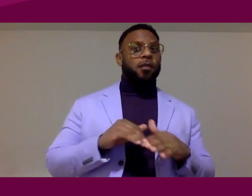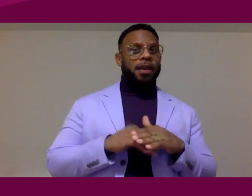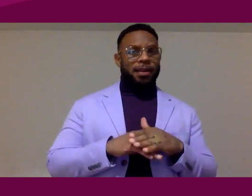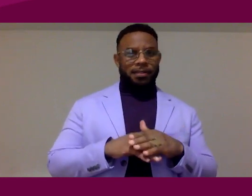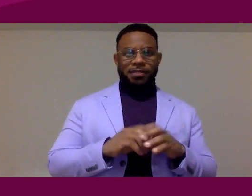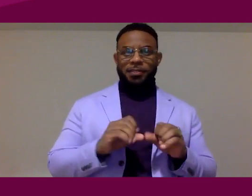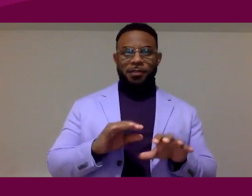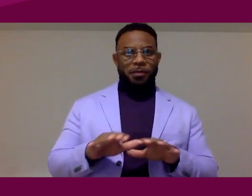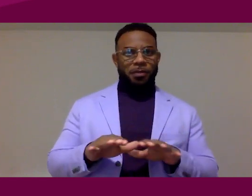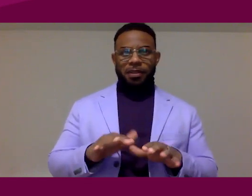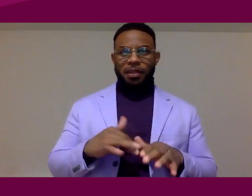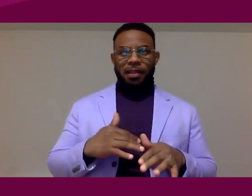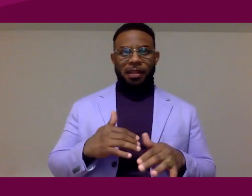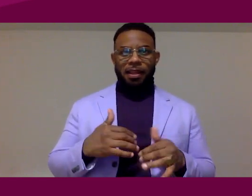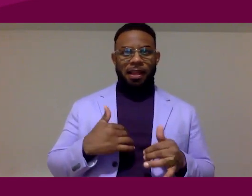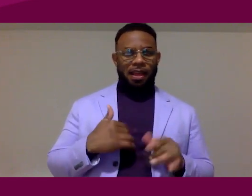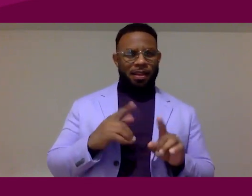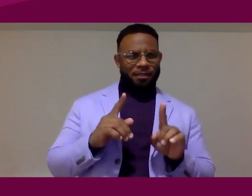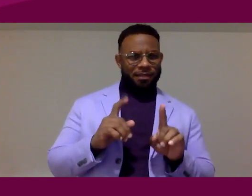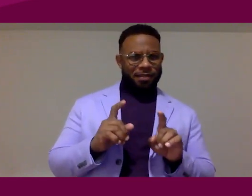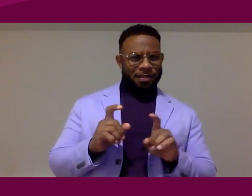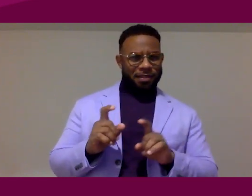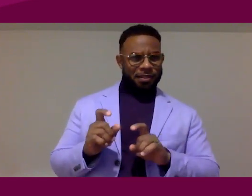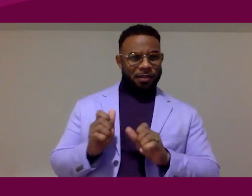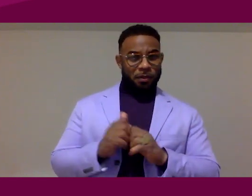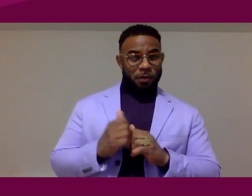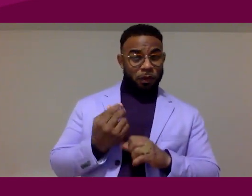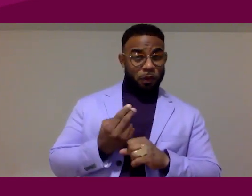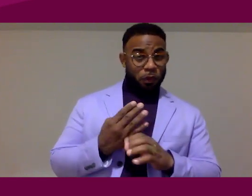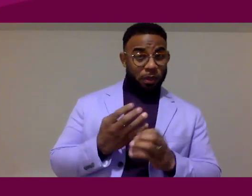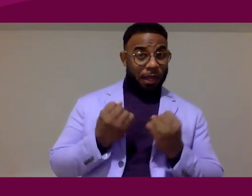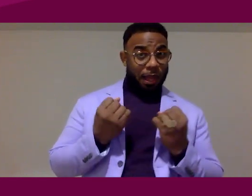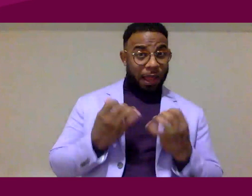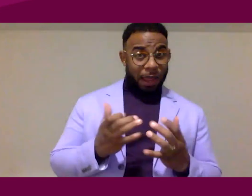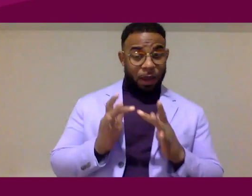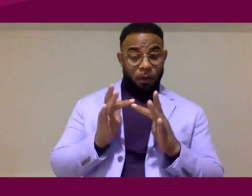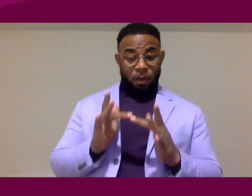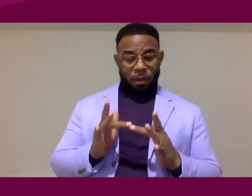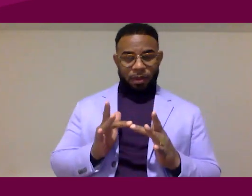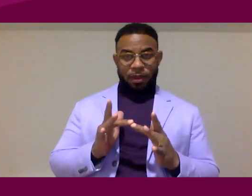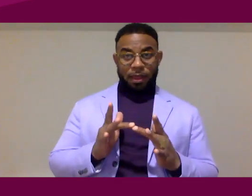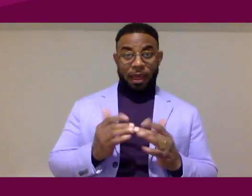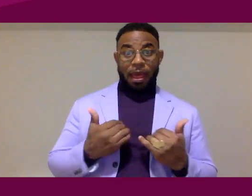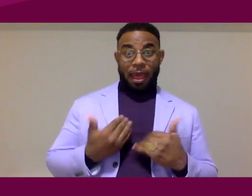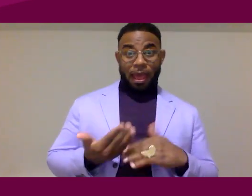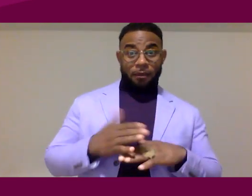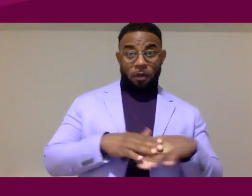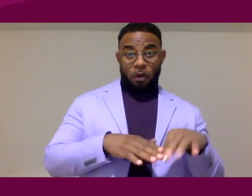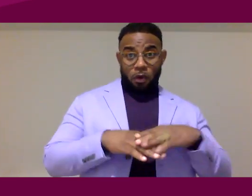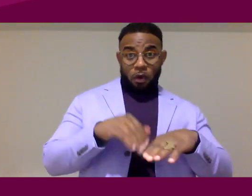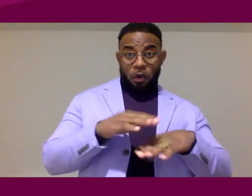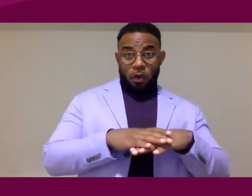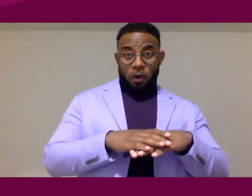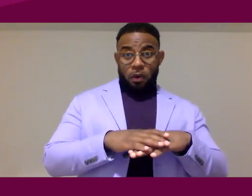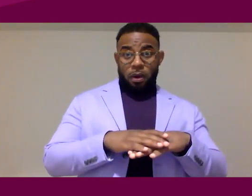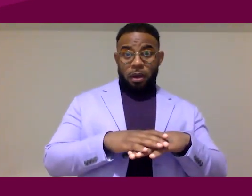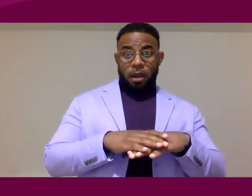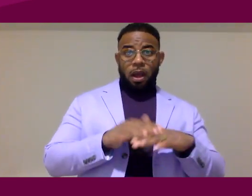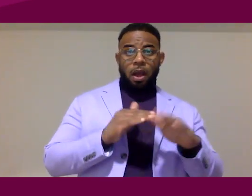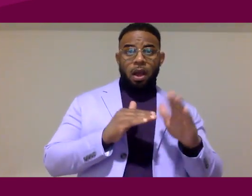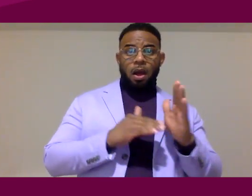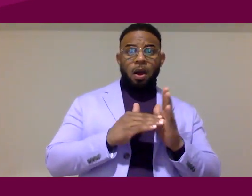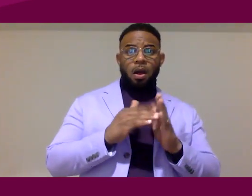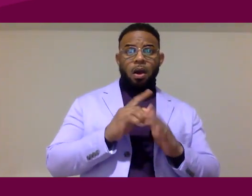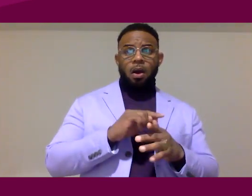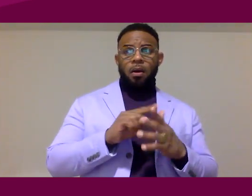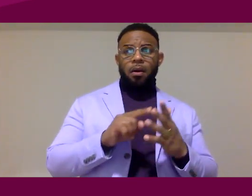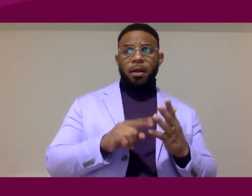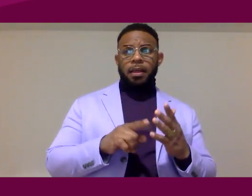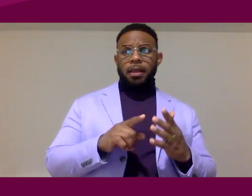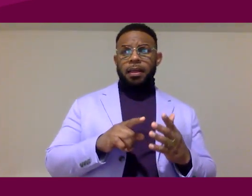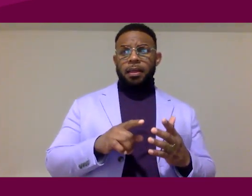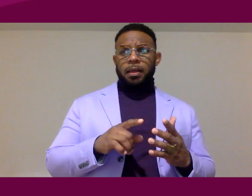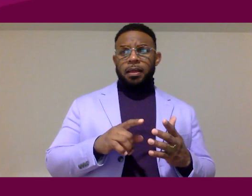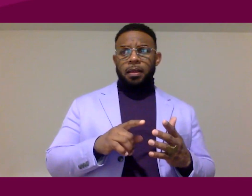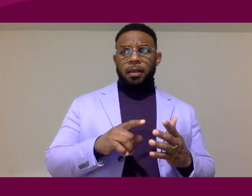So I've tested with users a lot of websites that have overlays, and often they'll lock